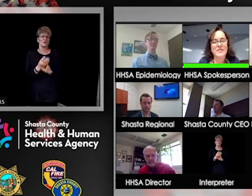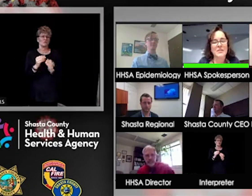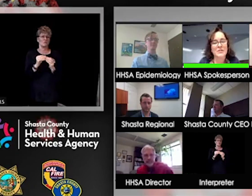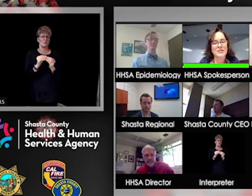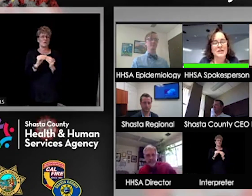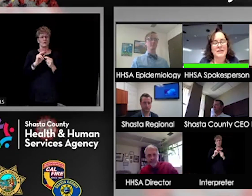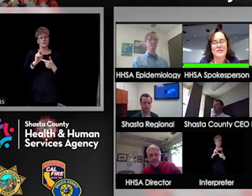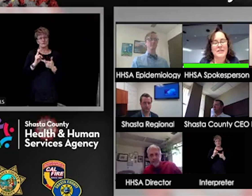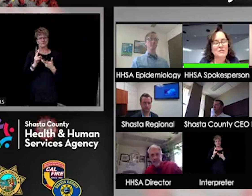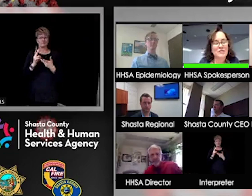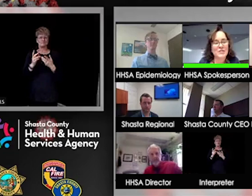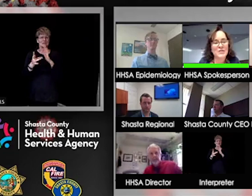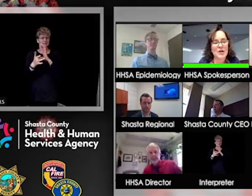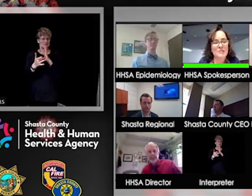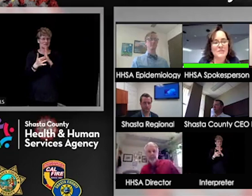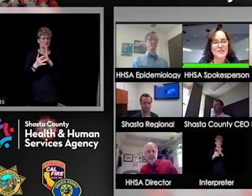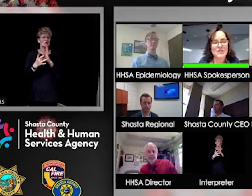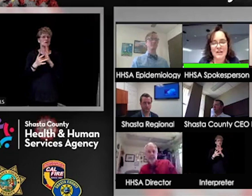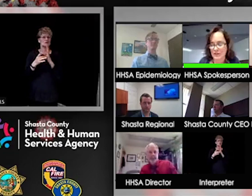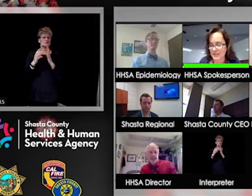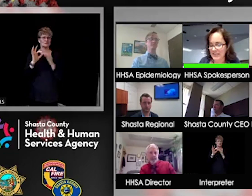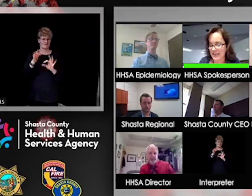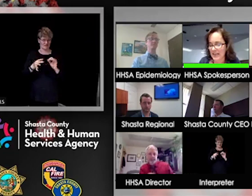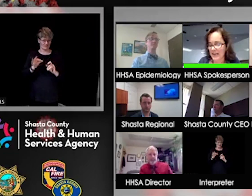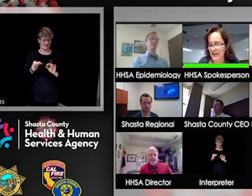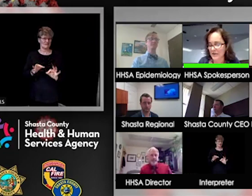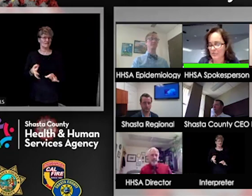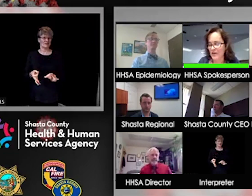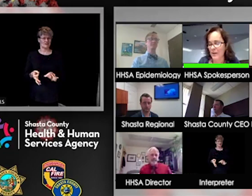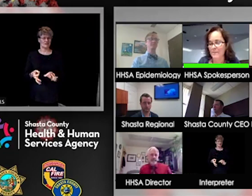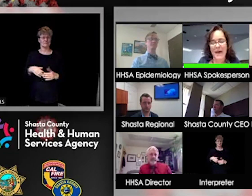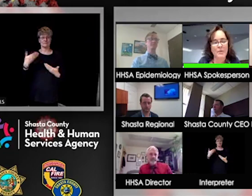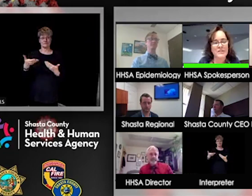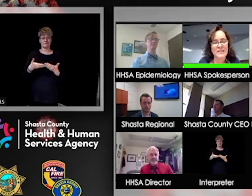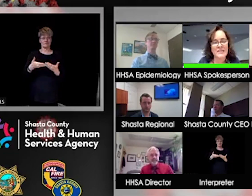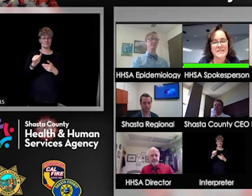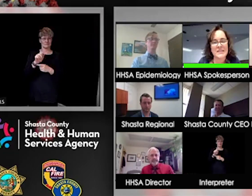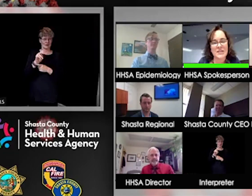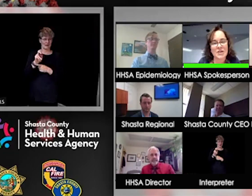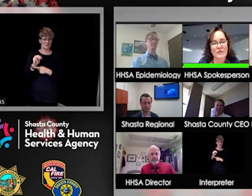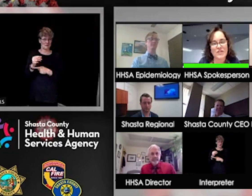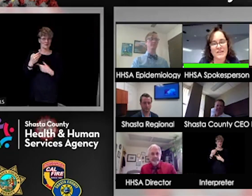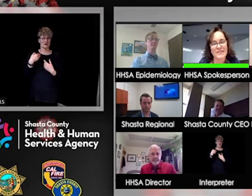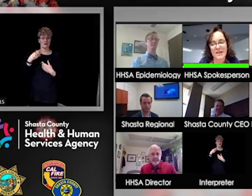I would love to introduce our administrators today. We've got Matt Pontes, the CEO of